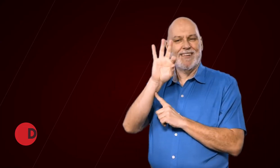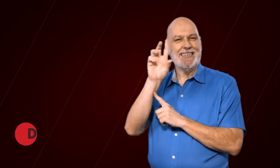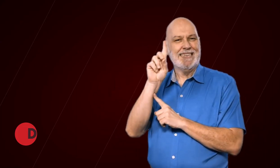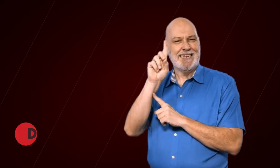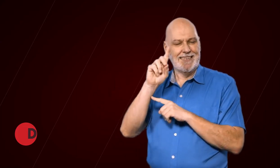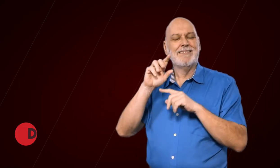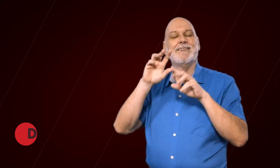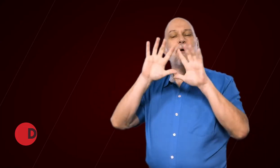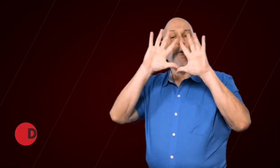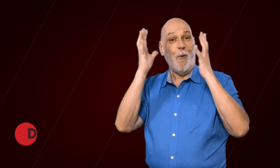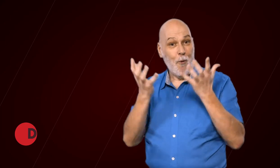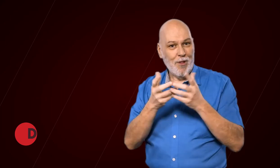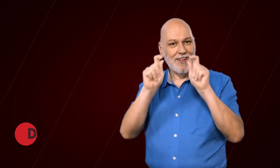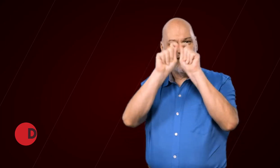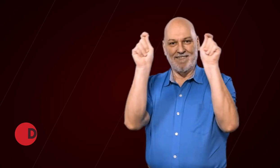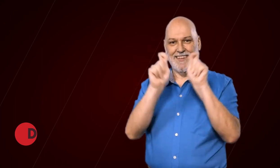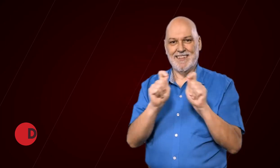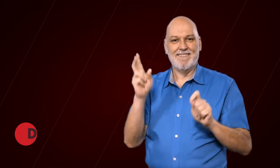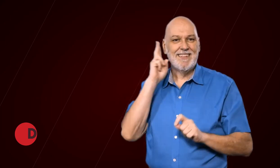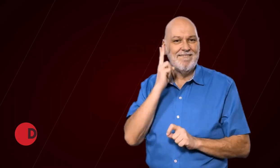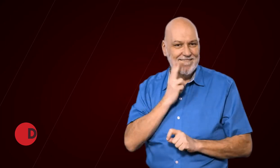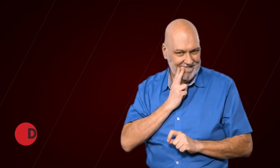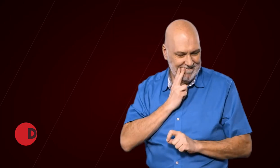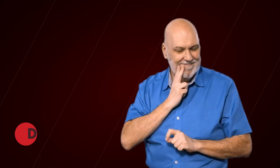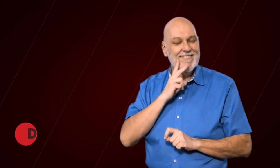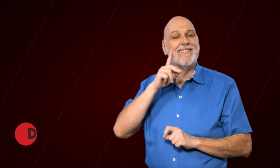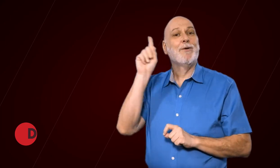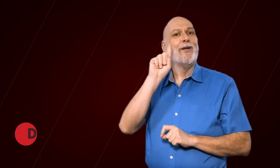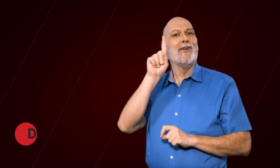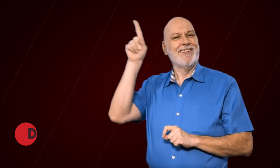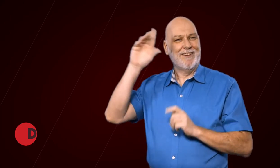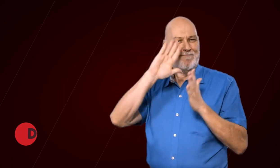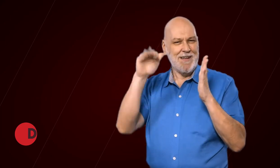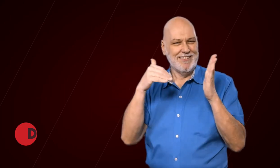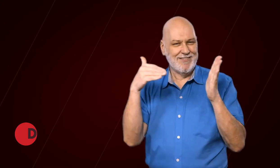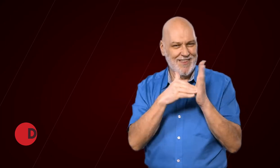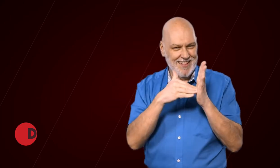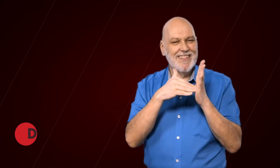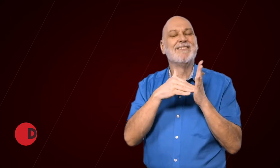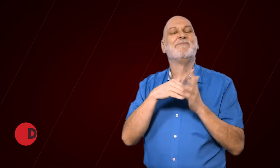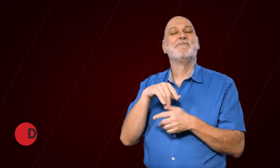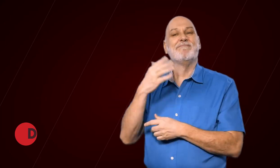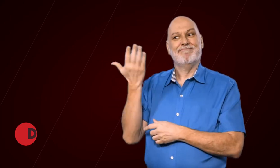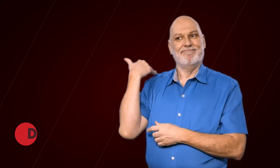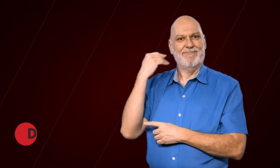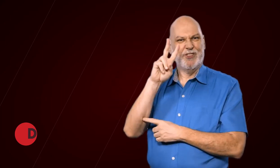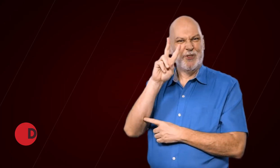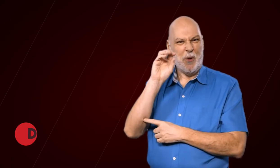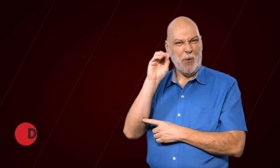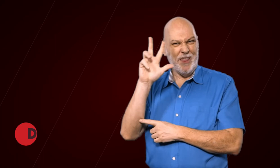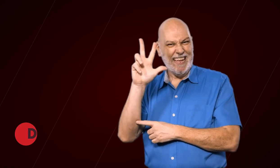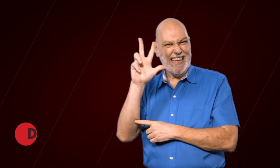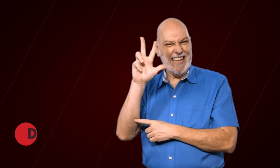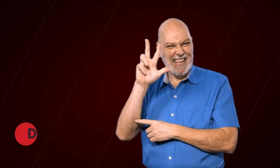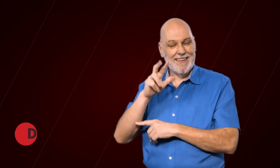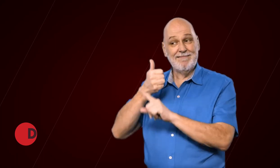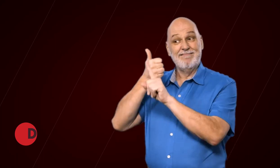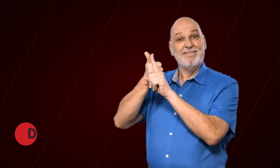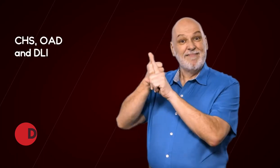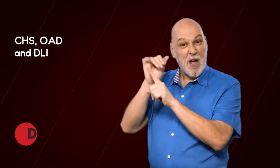the World Federation of the Deaf in Montreal in 2003,